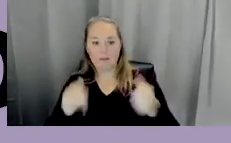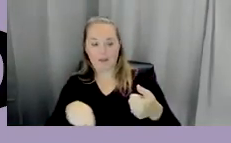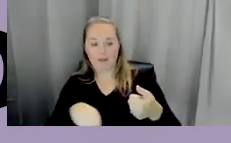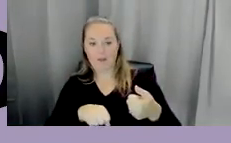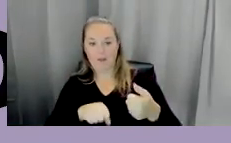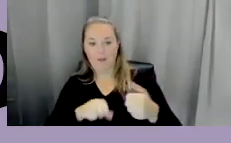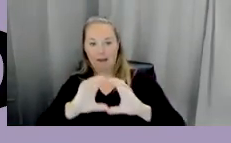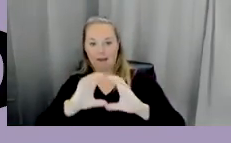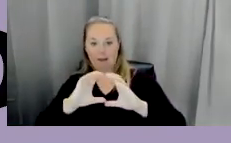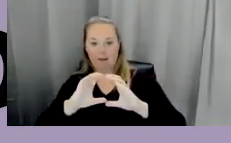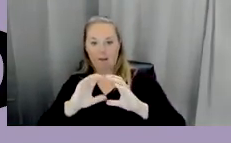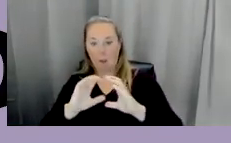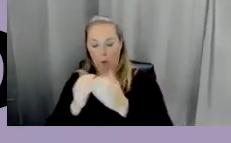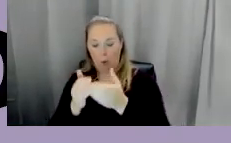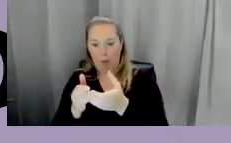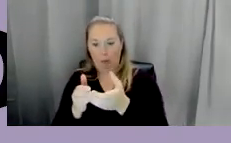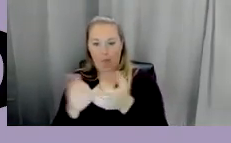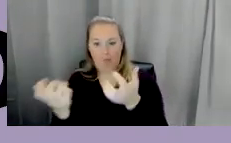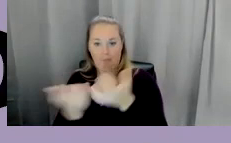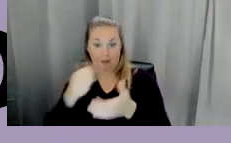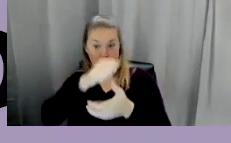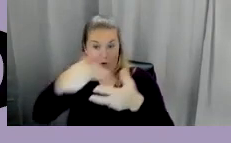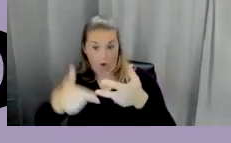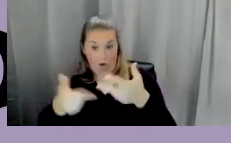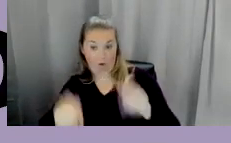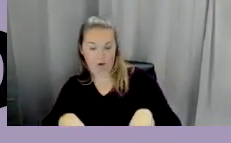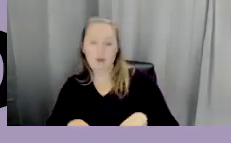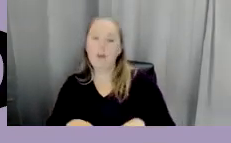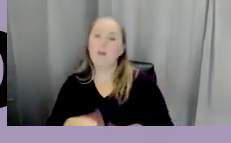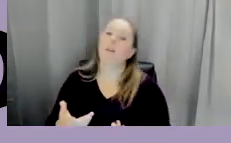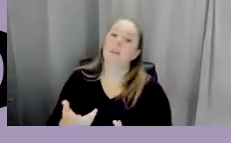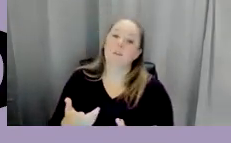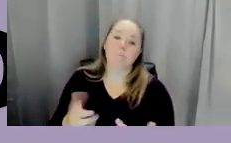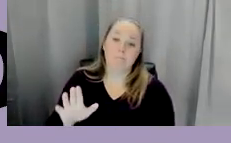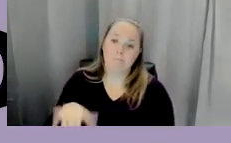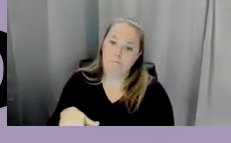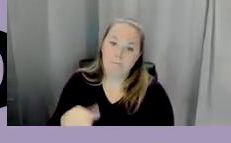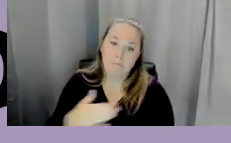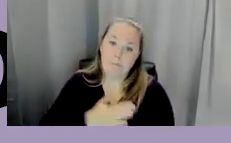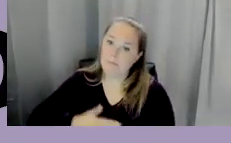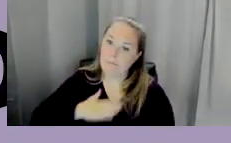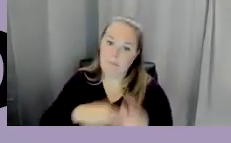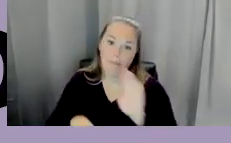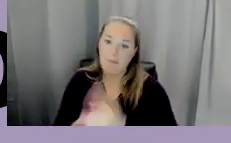DOES THAT ADDRESS YOUR QUESTION? OKAY. IT SOUNDS LIKE , OKAY, KIMBERLY HAD A FOLLOW-UP QUESTION, CAN